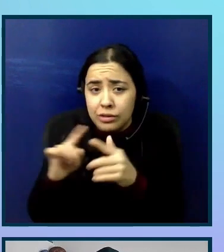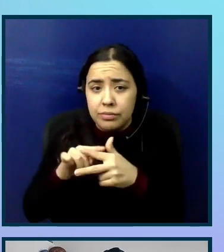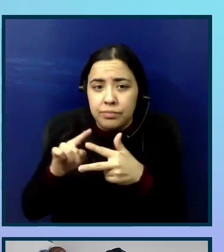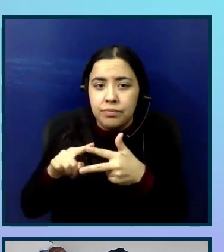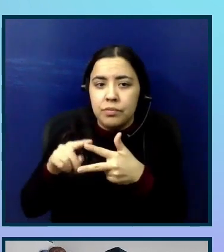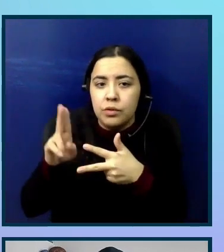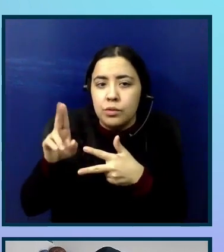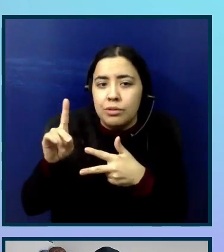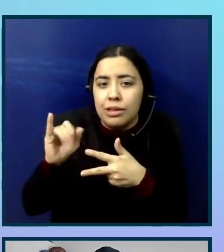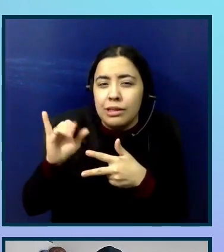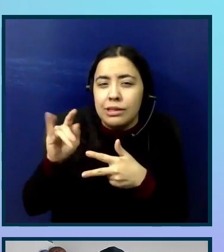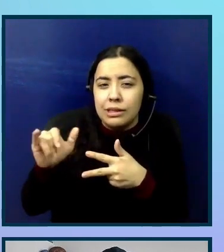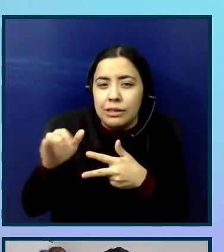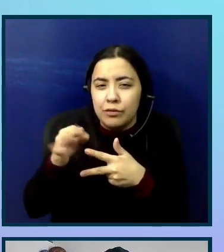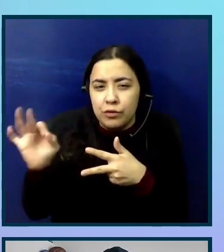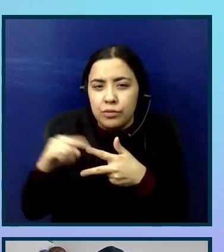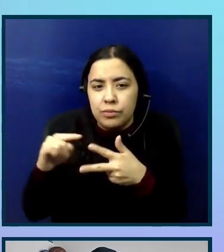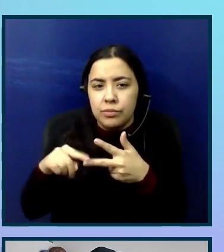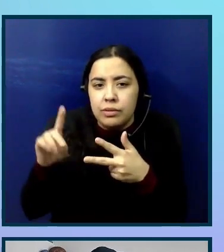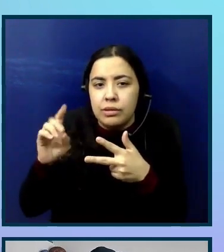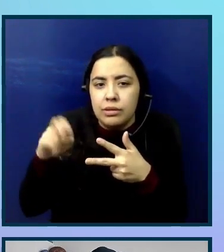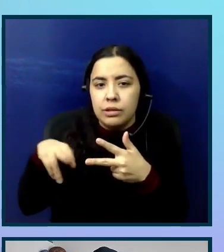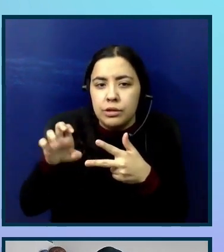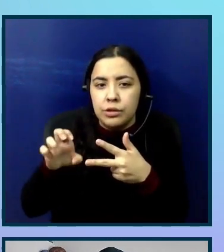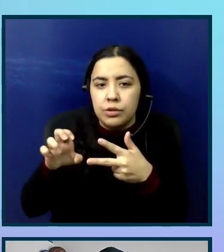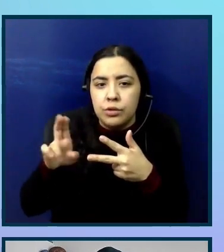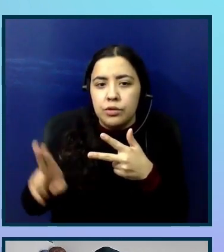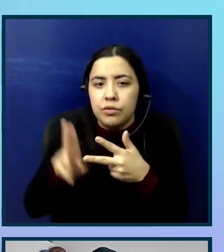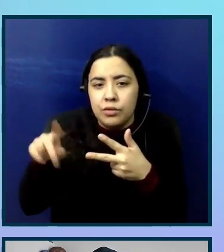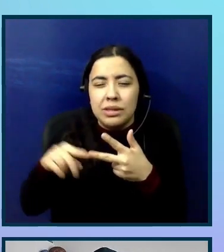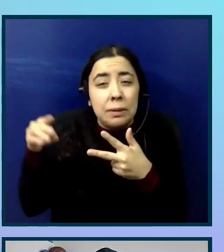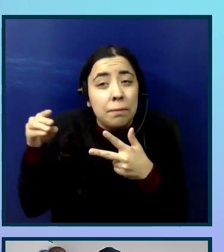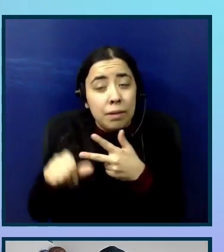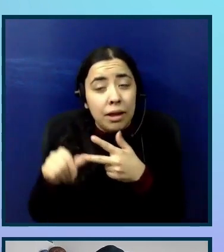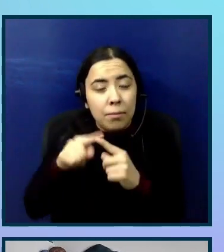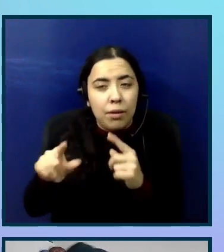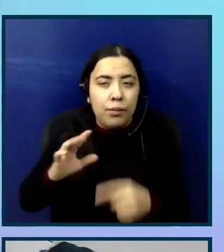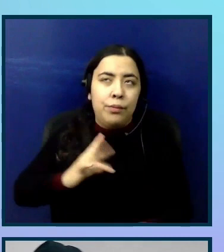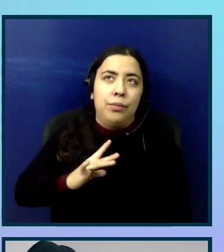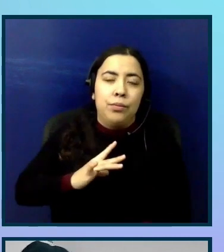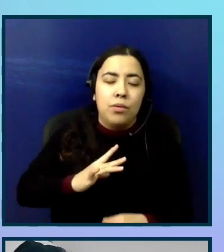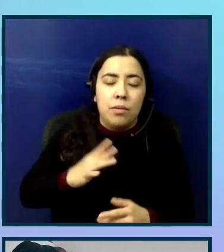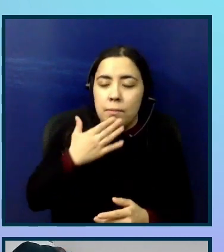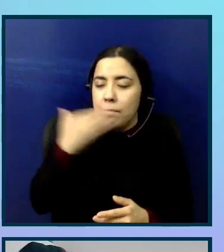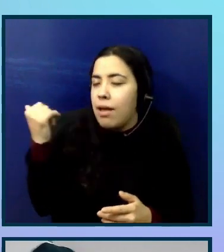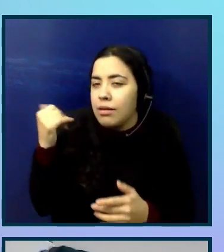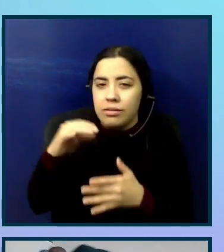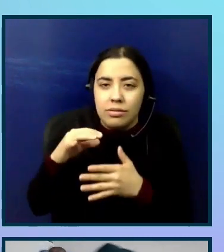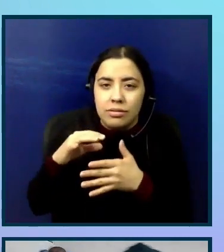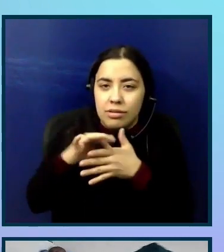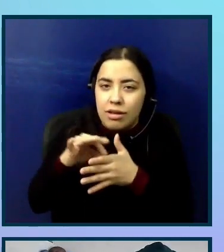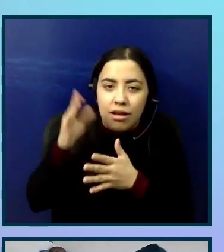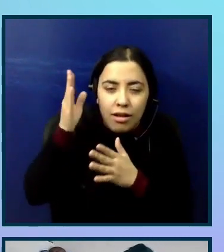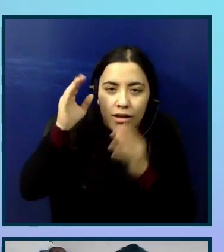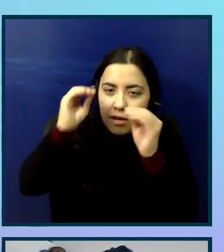Notice I put Deque University 'cause it's super dope. It's paid subscription, but it is awesome. It's got some of the best people in the field out there.